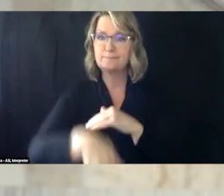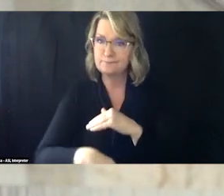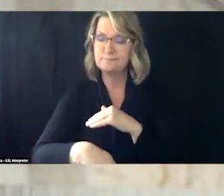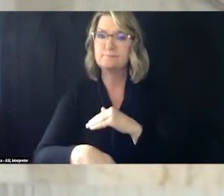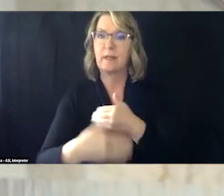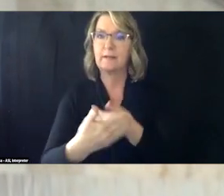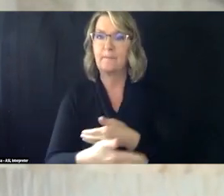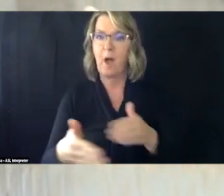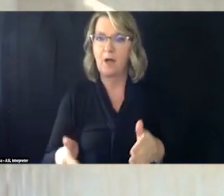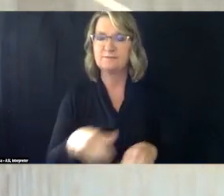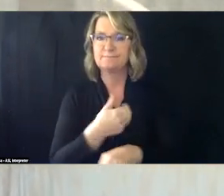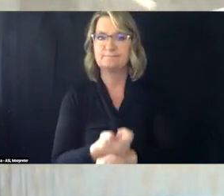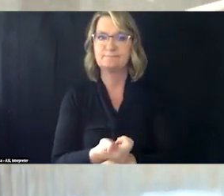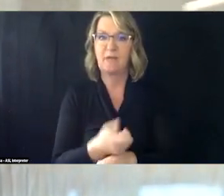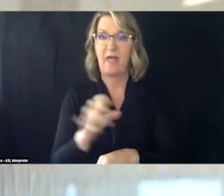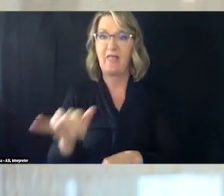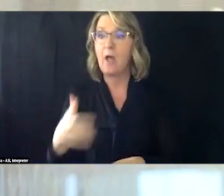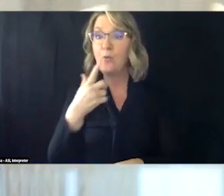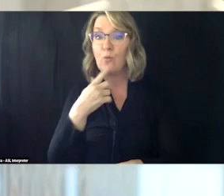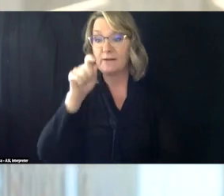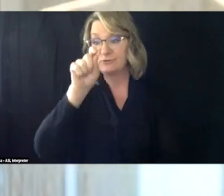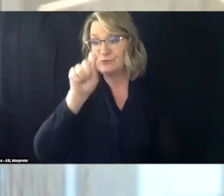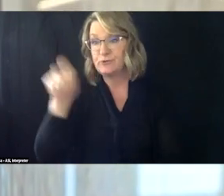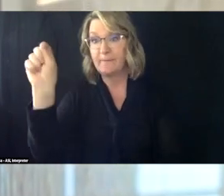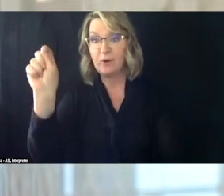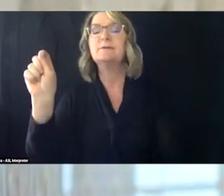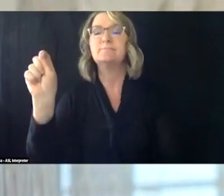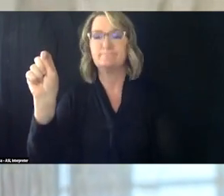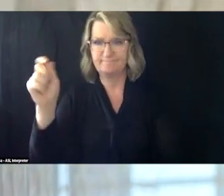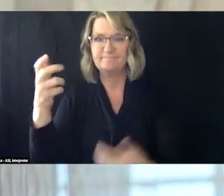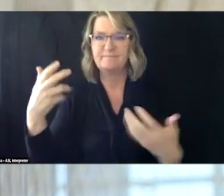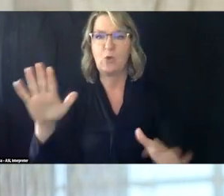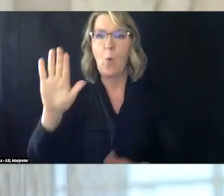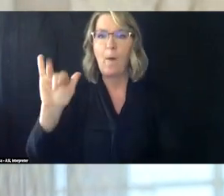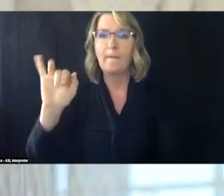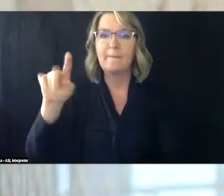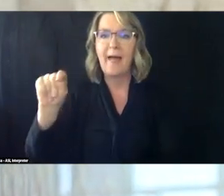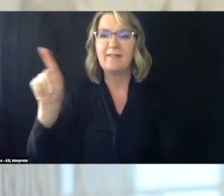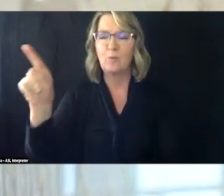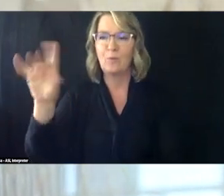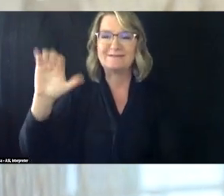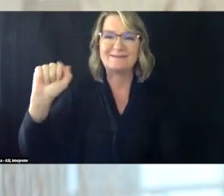and then there was a little check mark that read afterwards that said your ballot was cast so